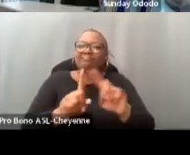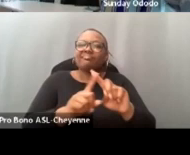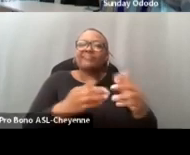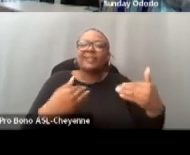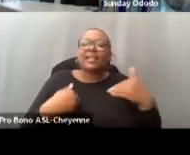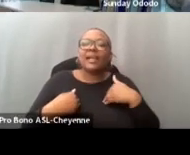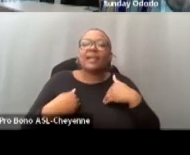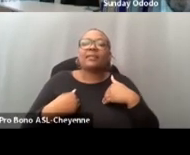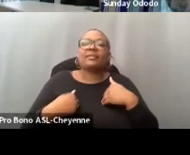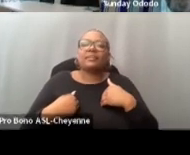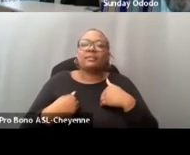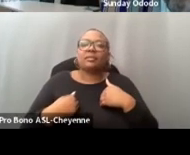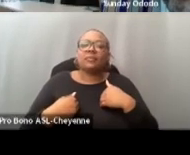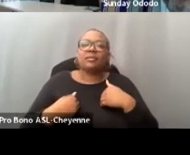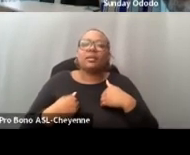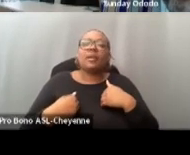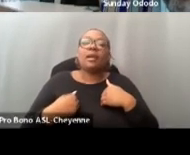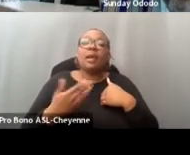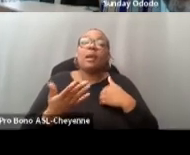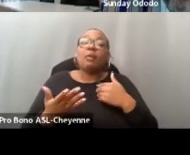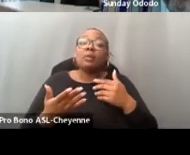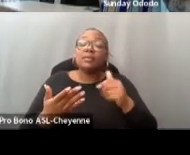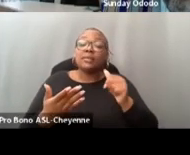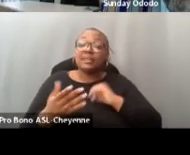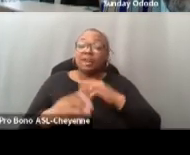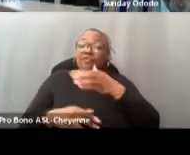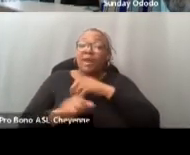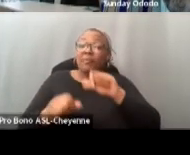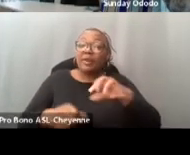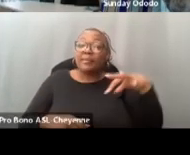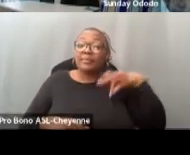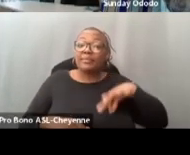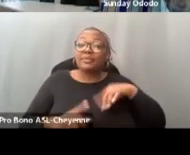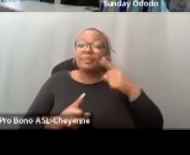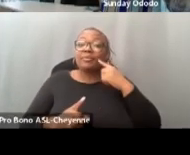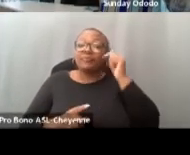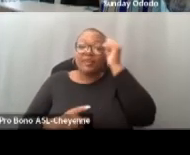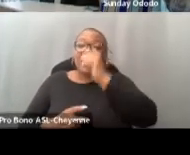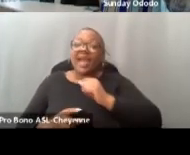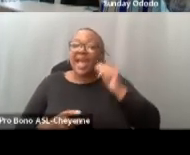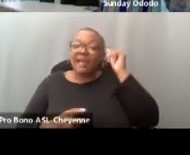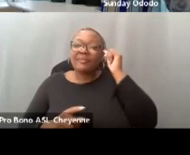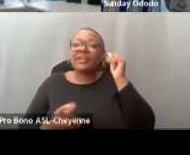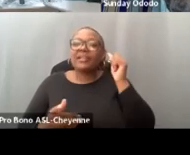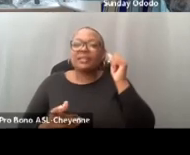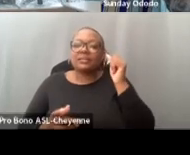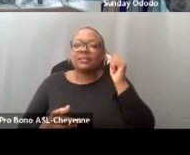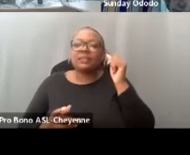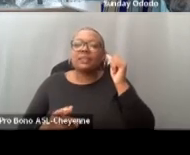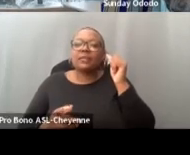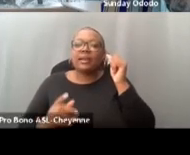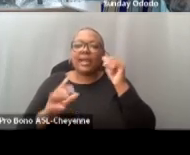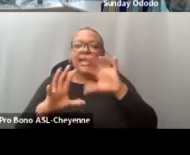in terms of how can be useful for states, especially that for African state, that are definitely a priority of global discusses.